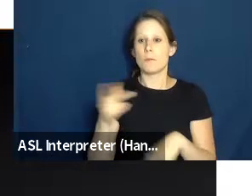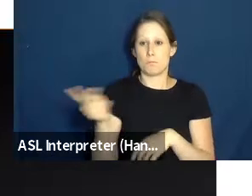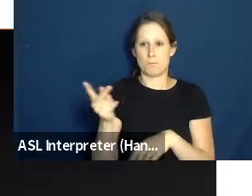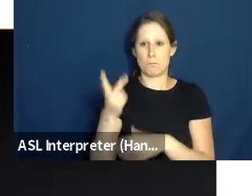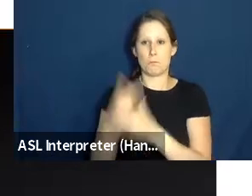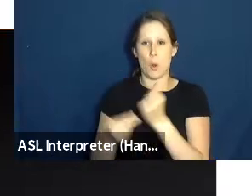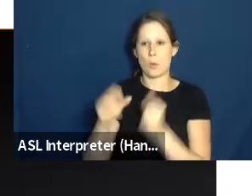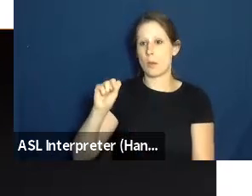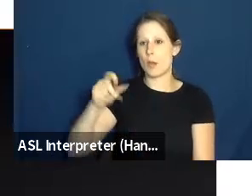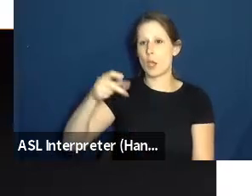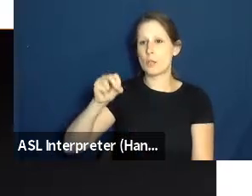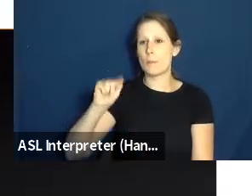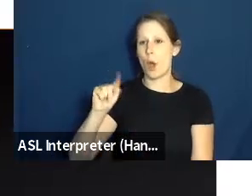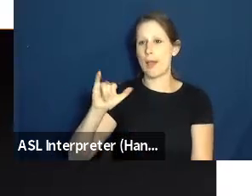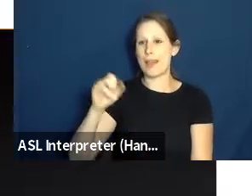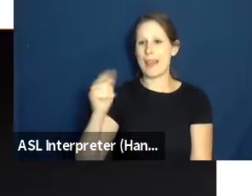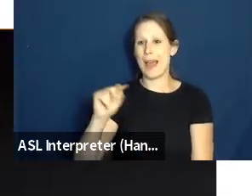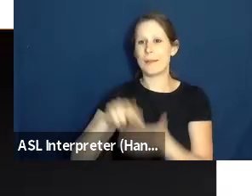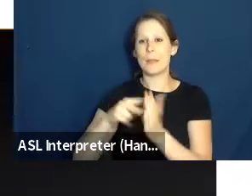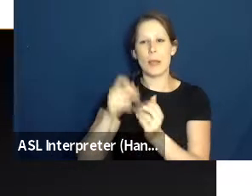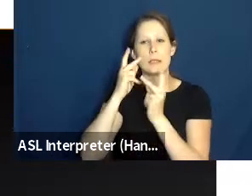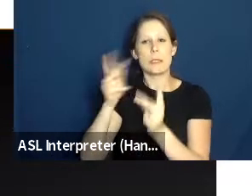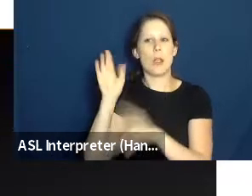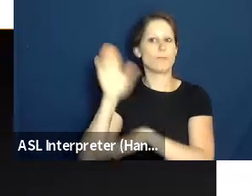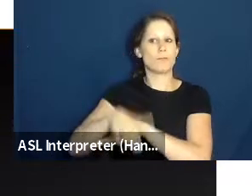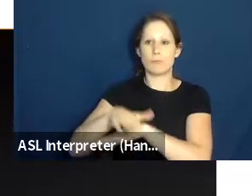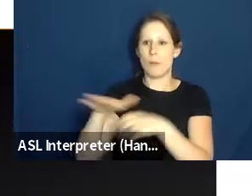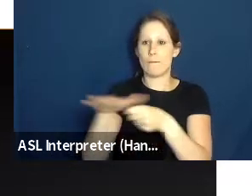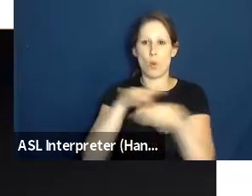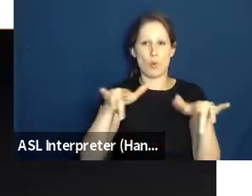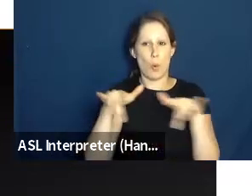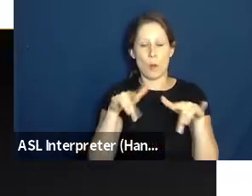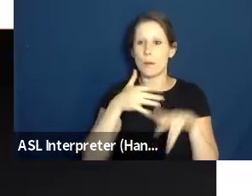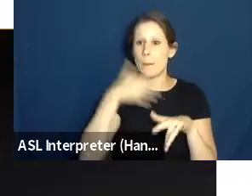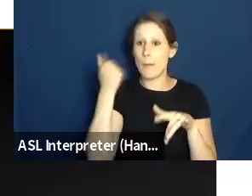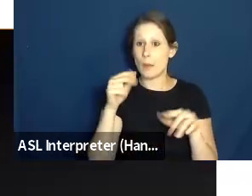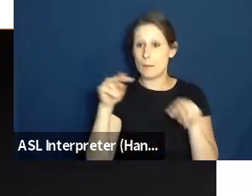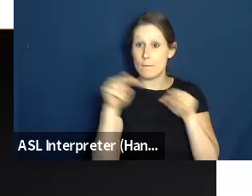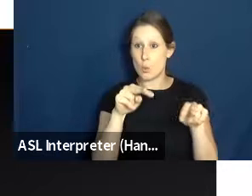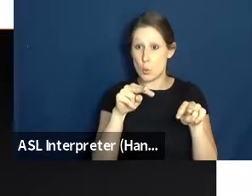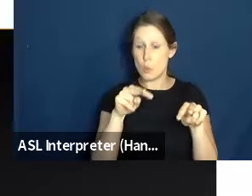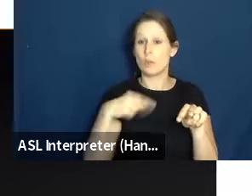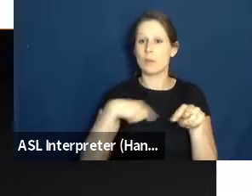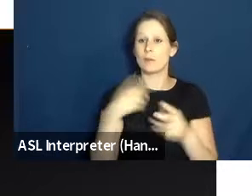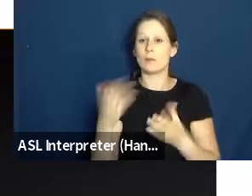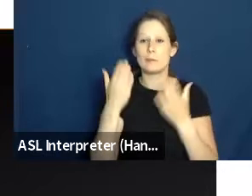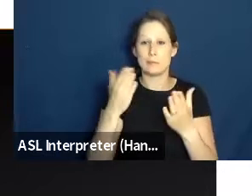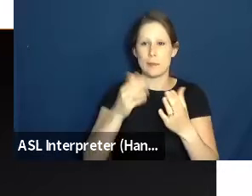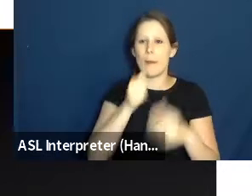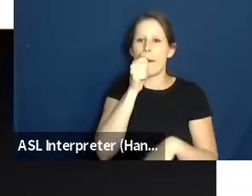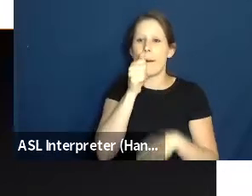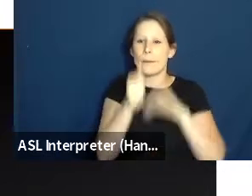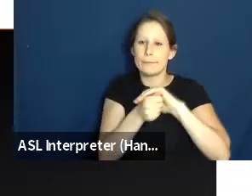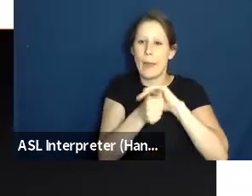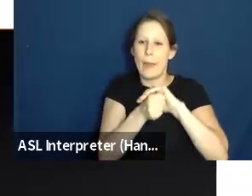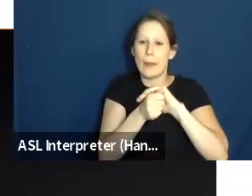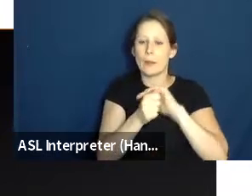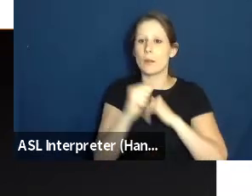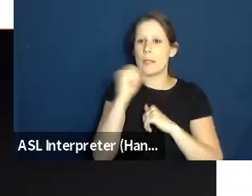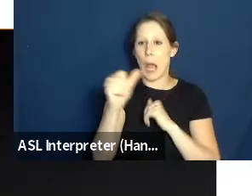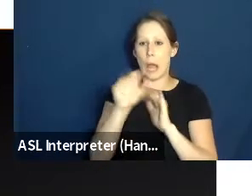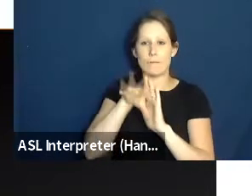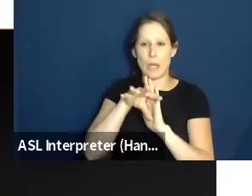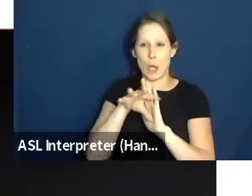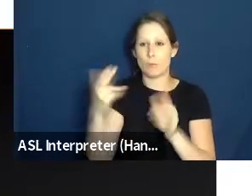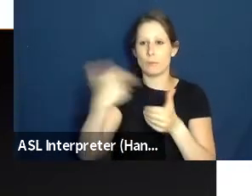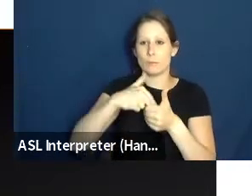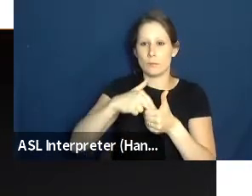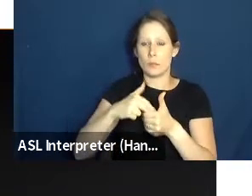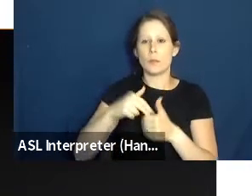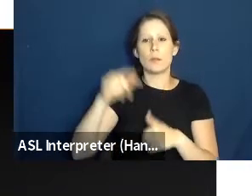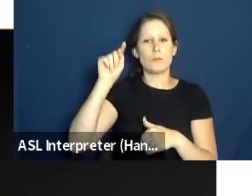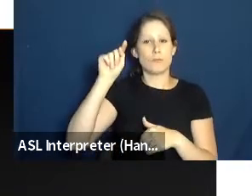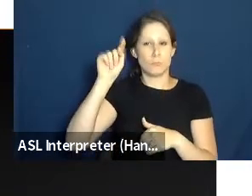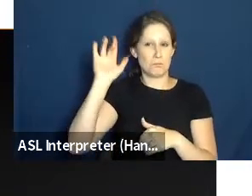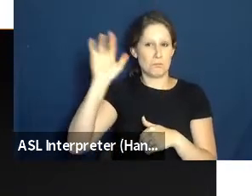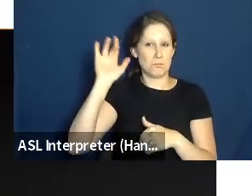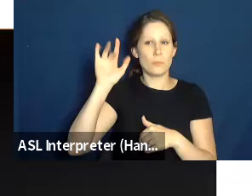they remain on the webinar. We recommend hiding non-video participants. You can also find the